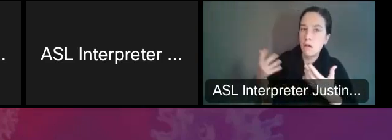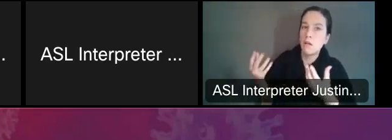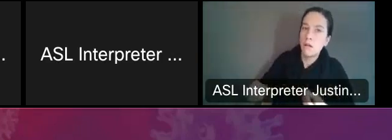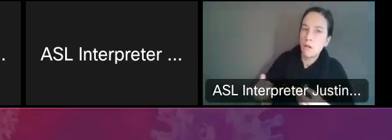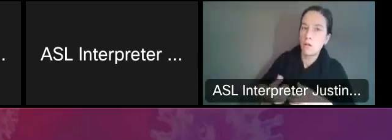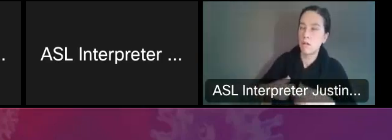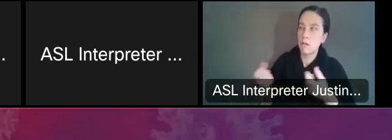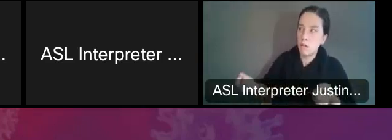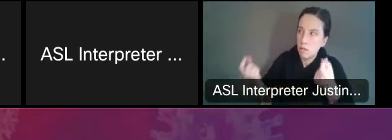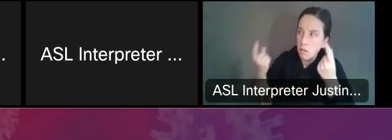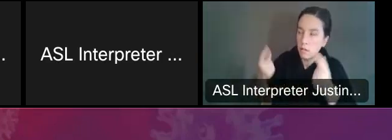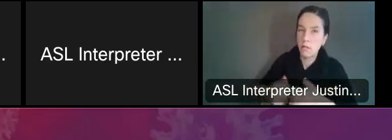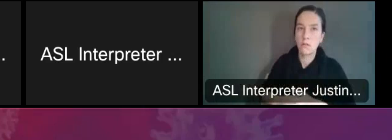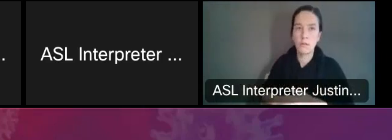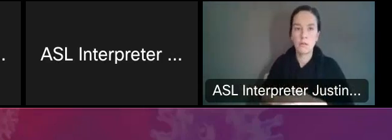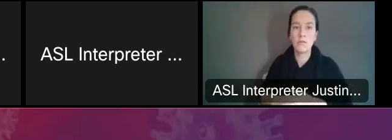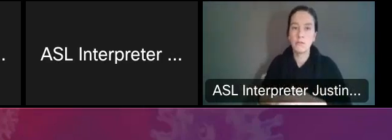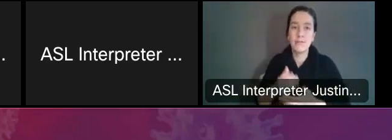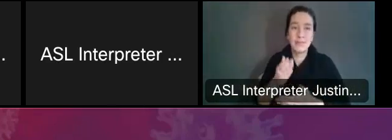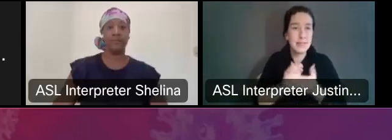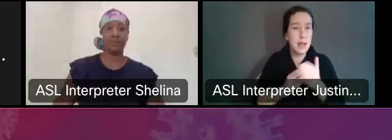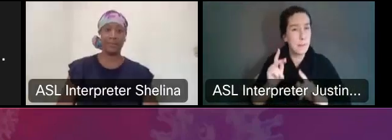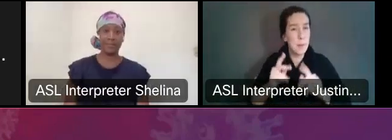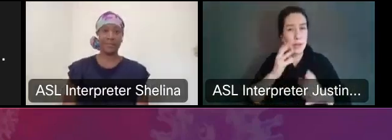Including discrimination, violence and injustice.